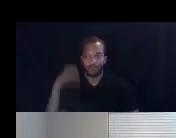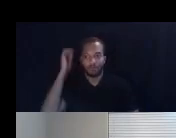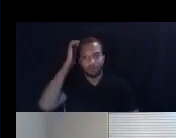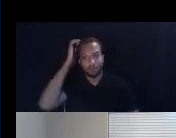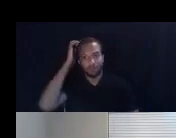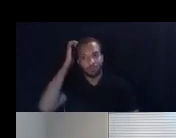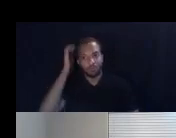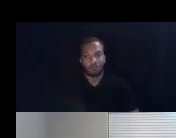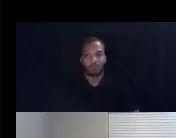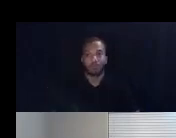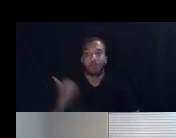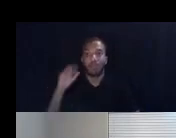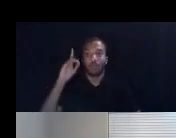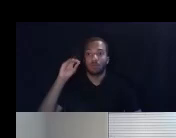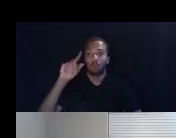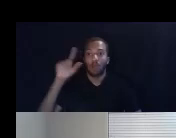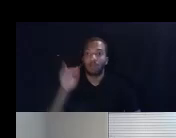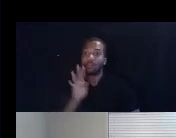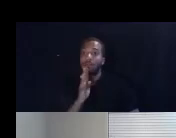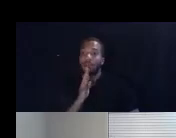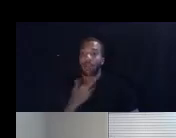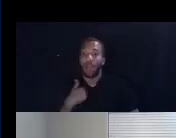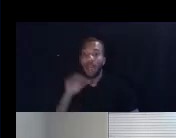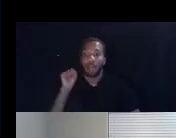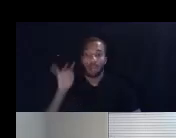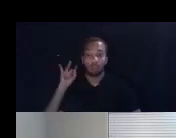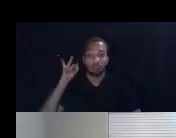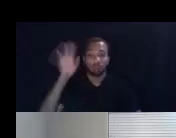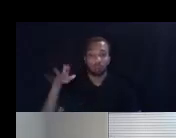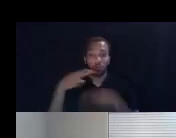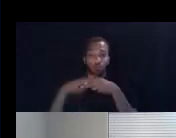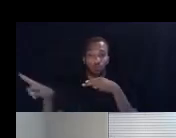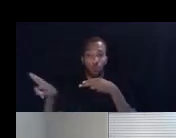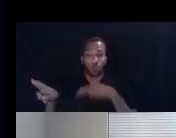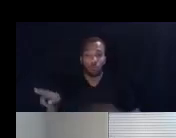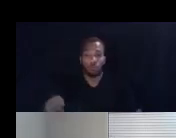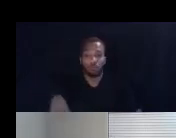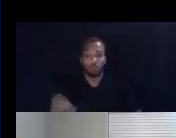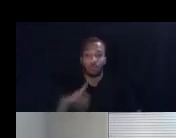This is Dolly. I can give a very short answer,